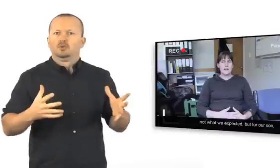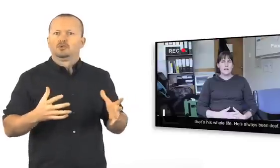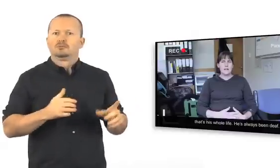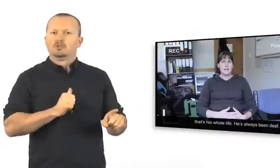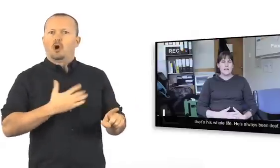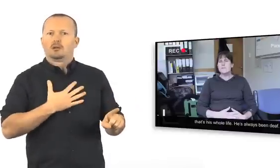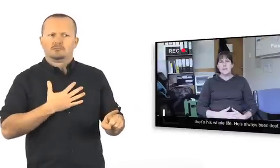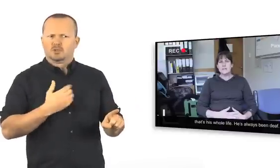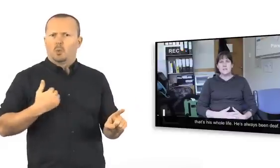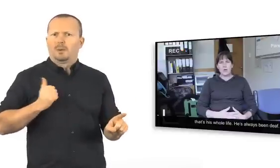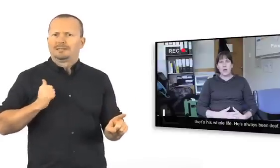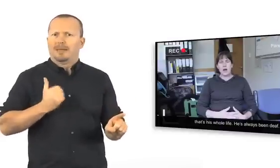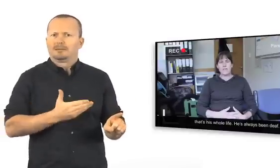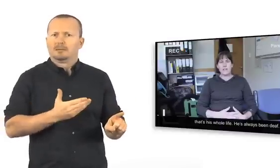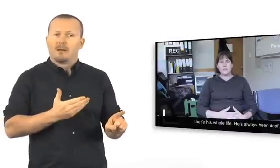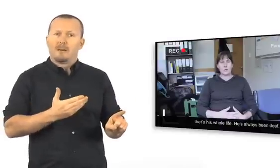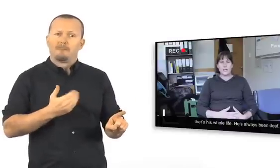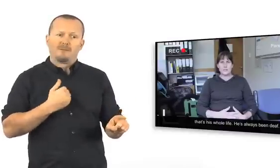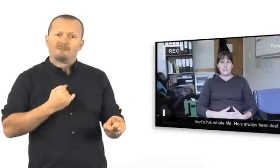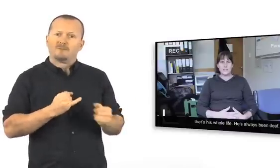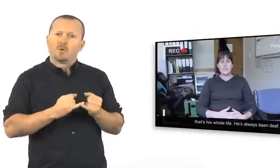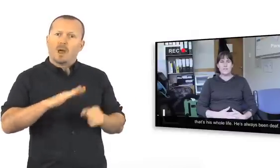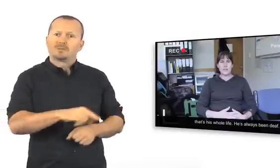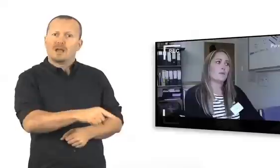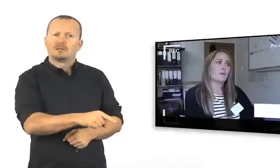son, that’s his whole life. He’s always been deaf.